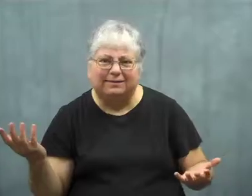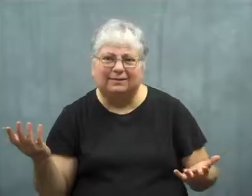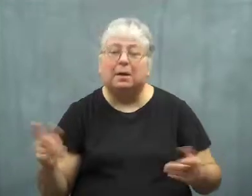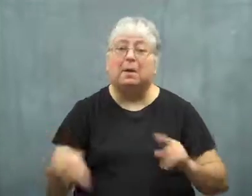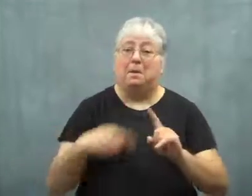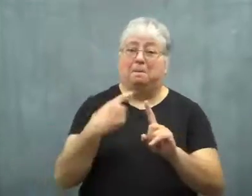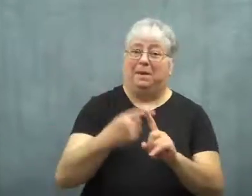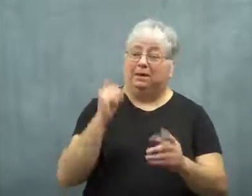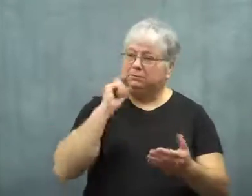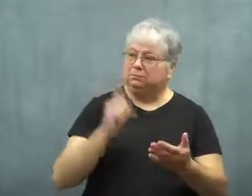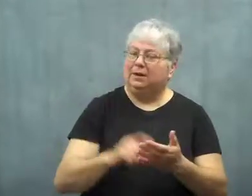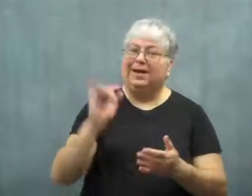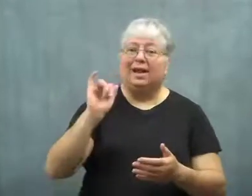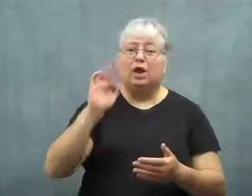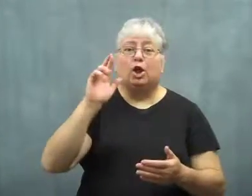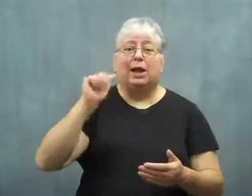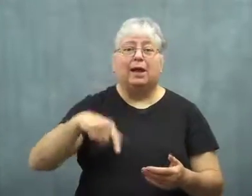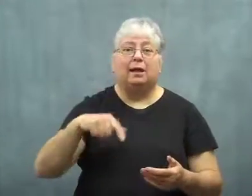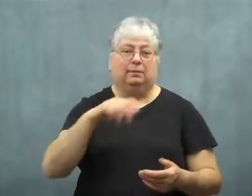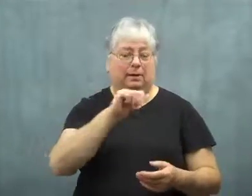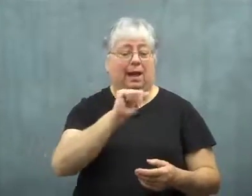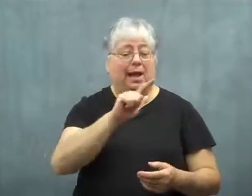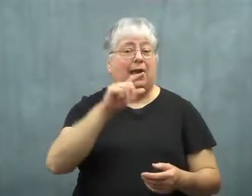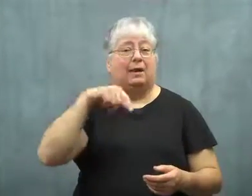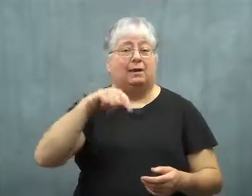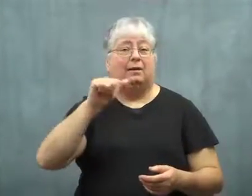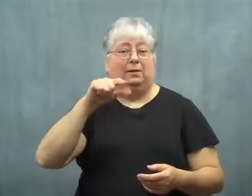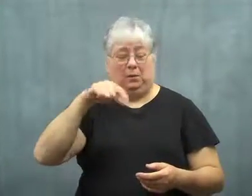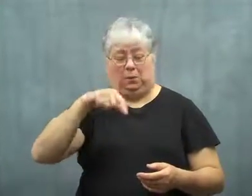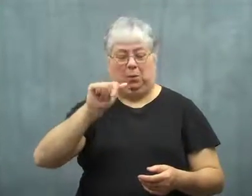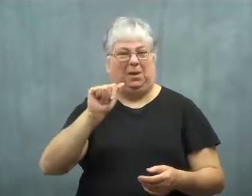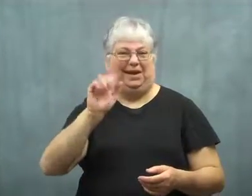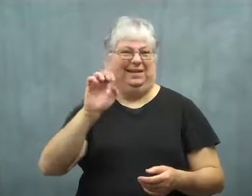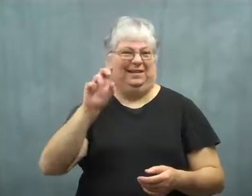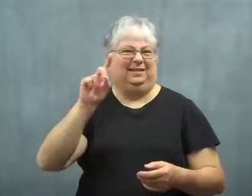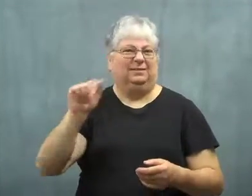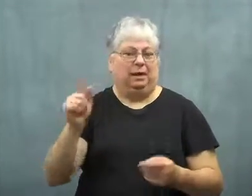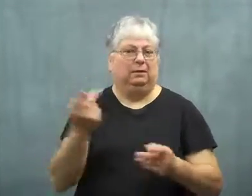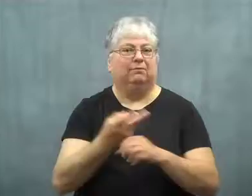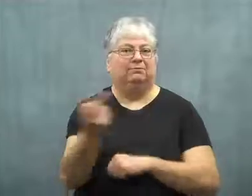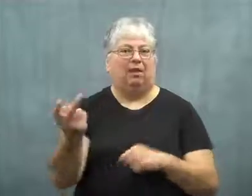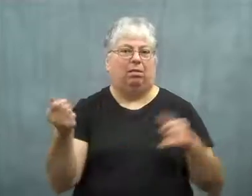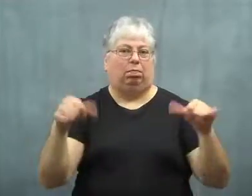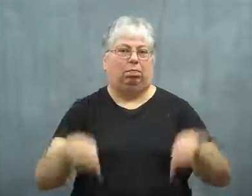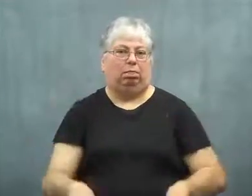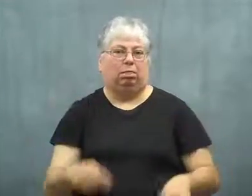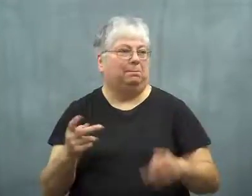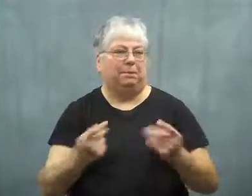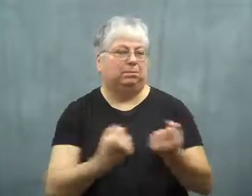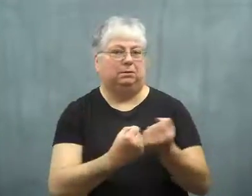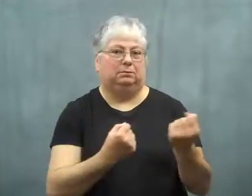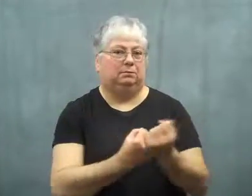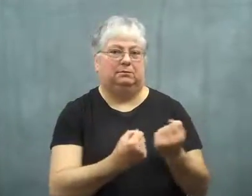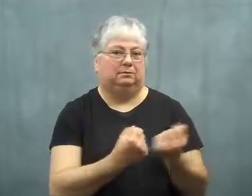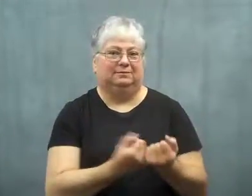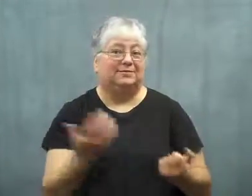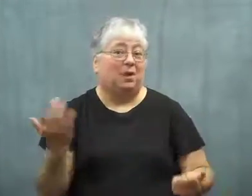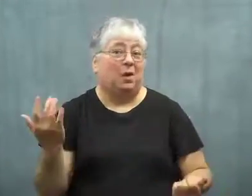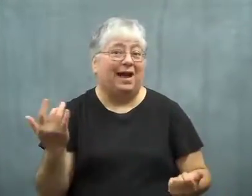He also noted that Al Qaeda had lost support in Iraq.